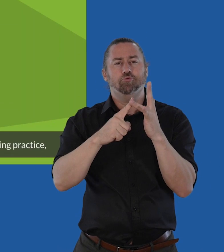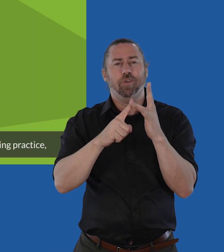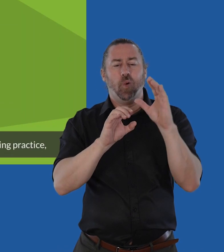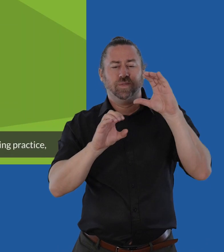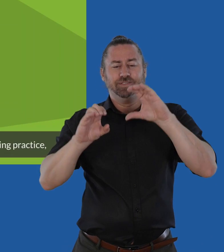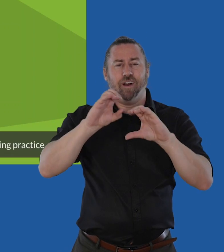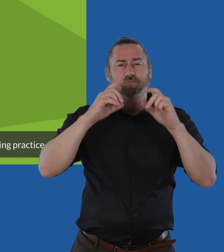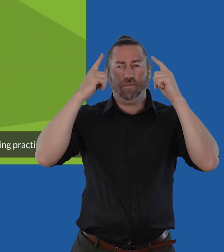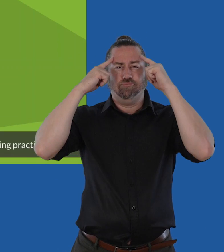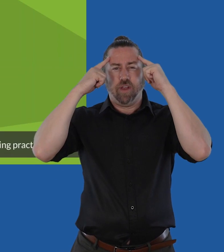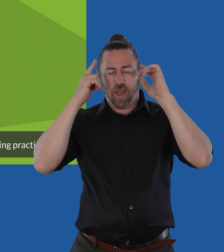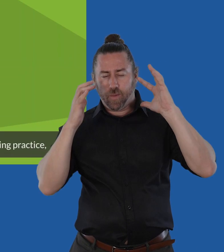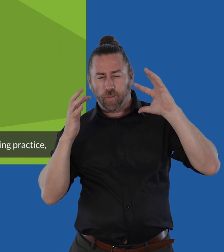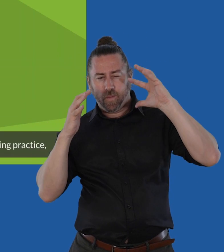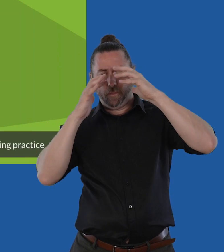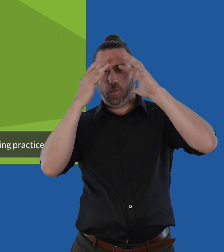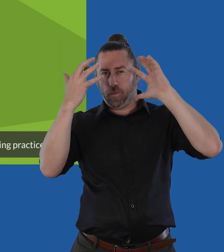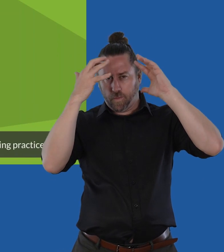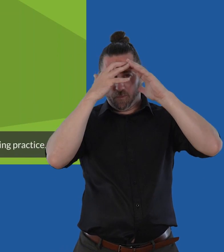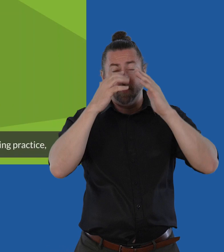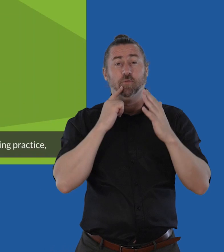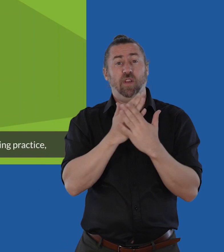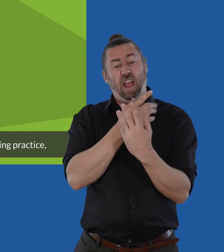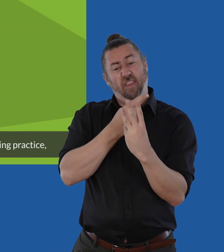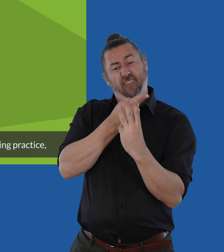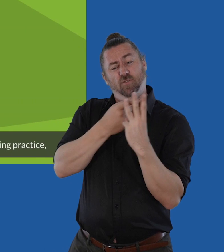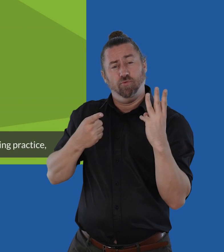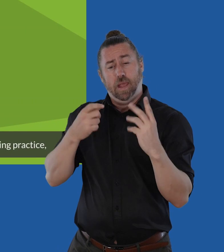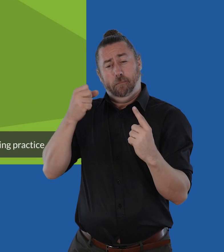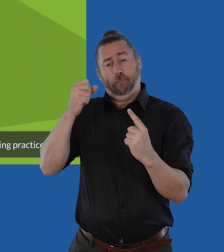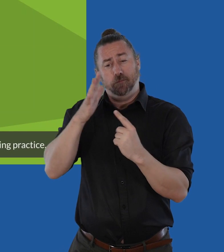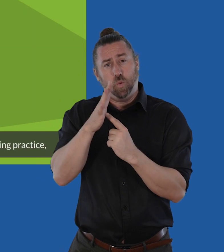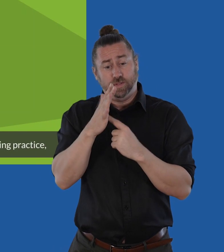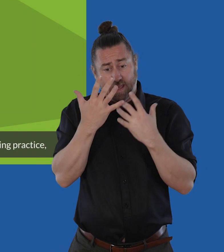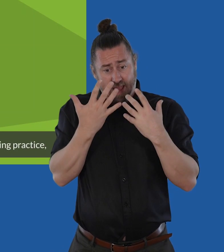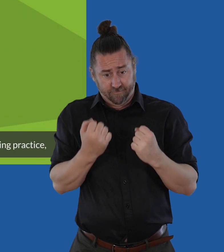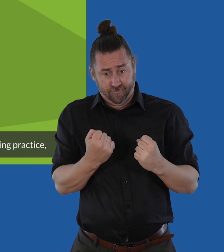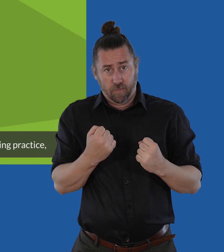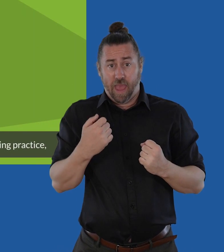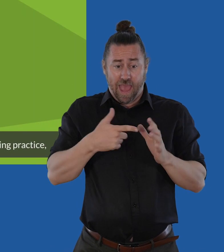It promotes three core principles for educators to build into their teaching practice,